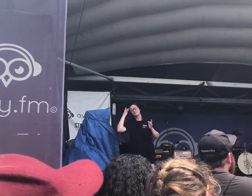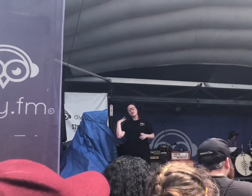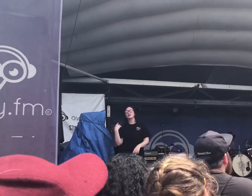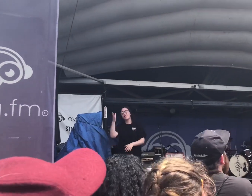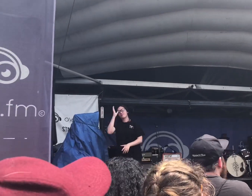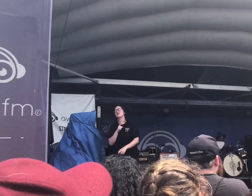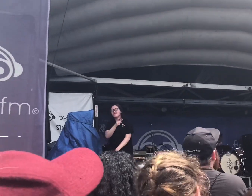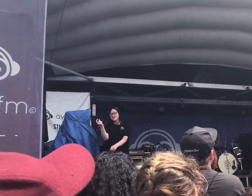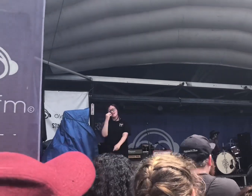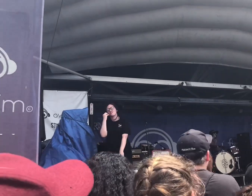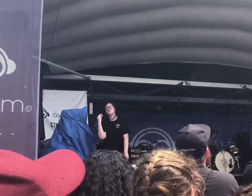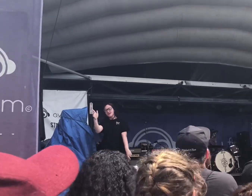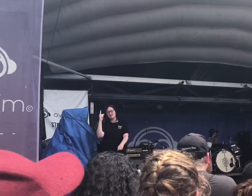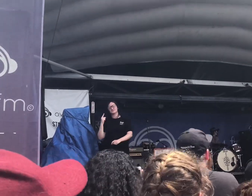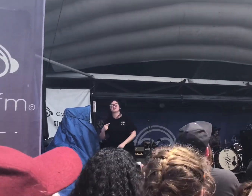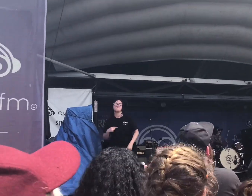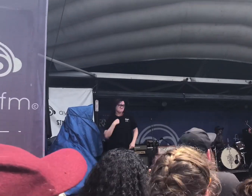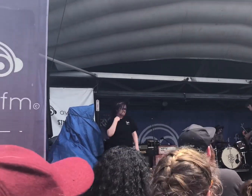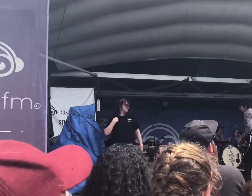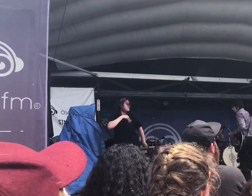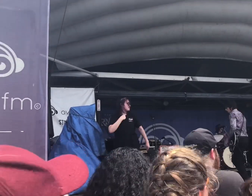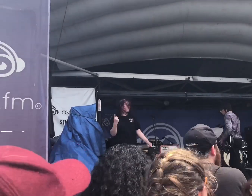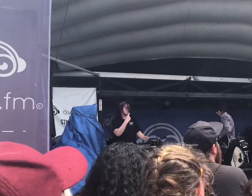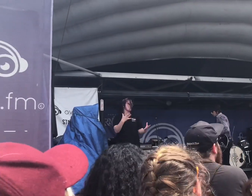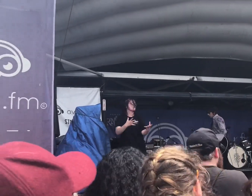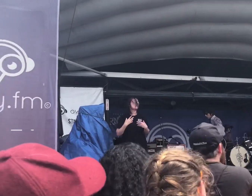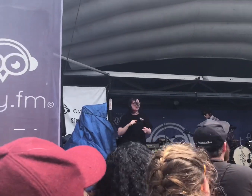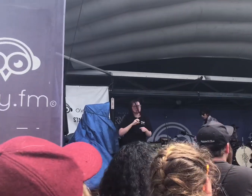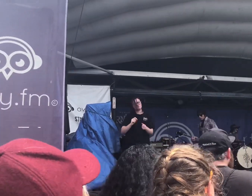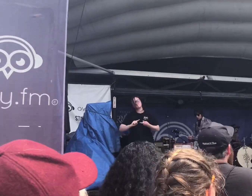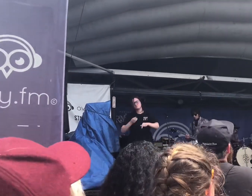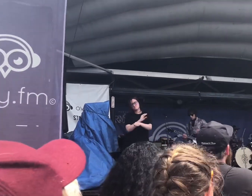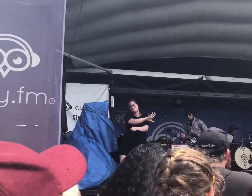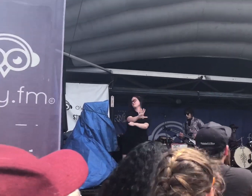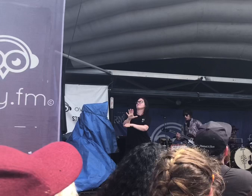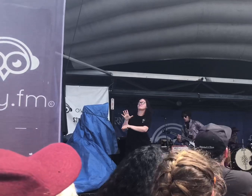They could care less as long as someone'll bleed